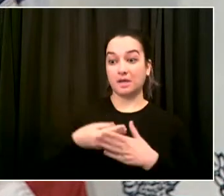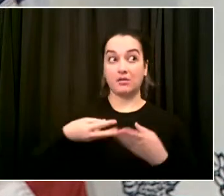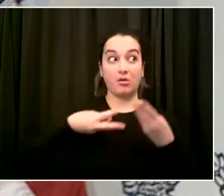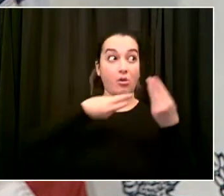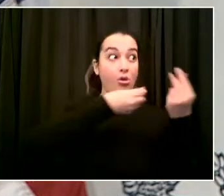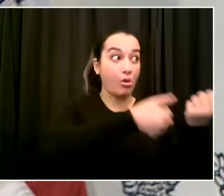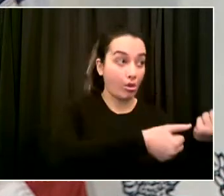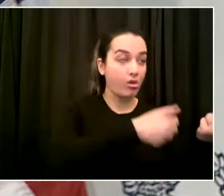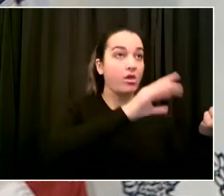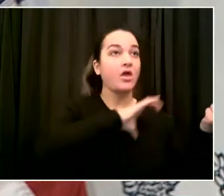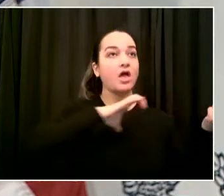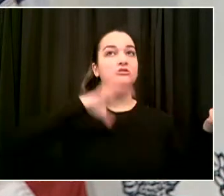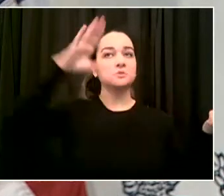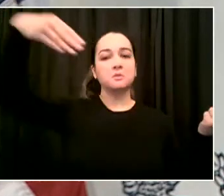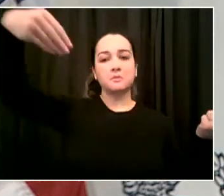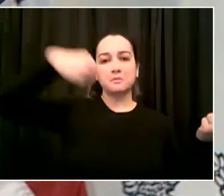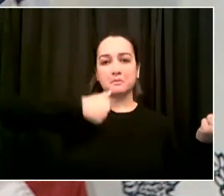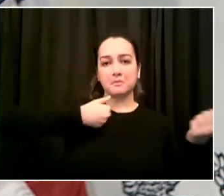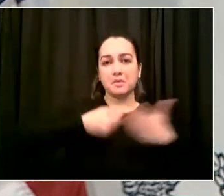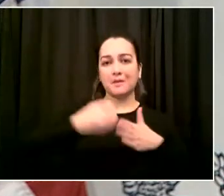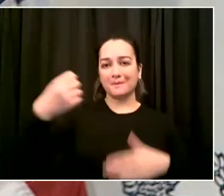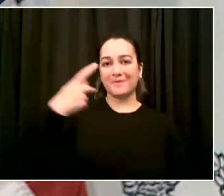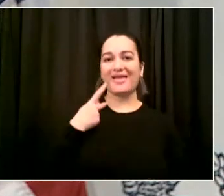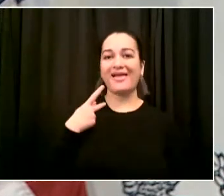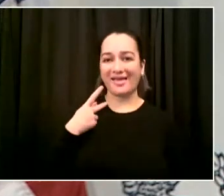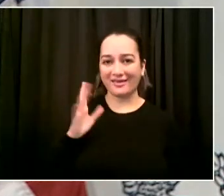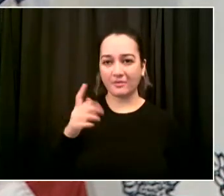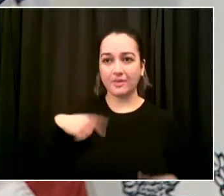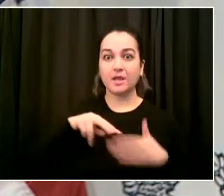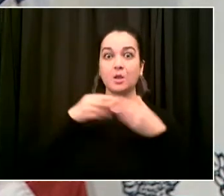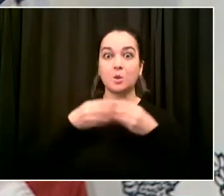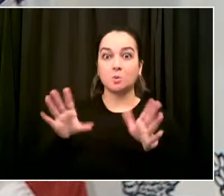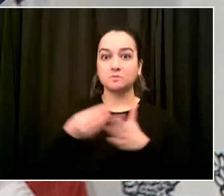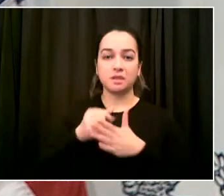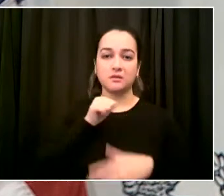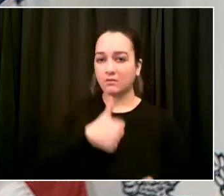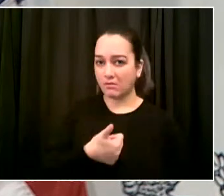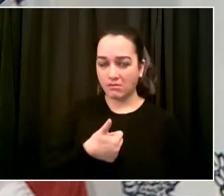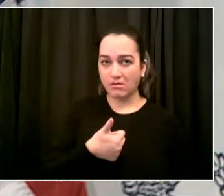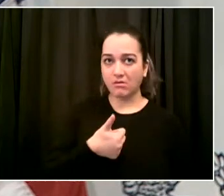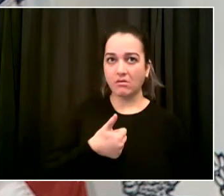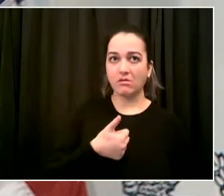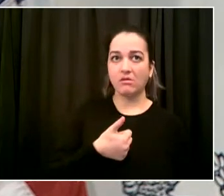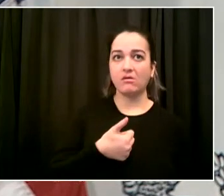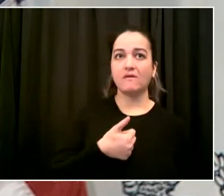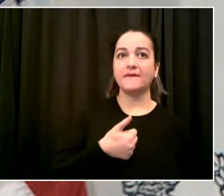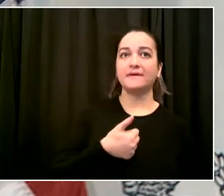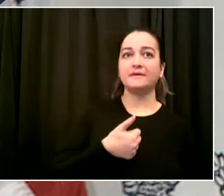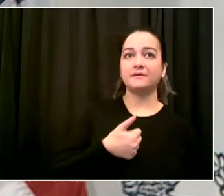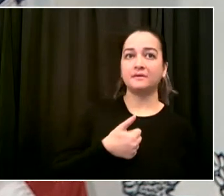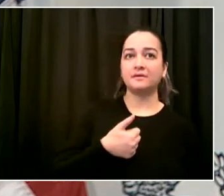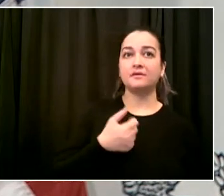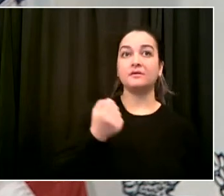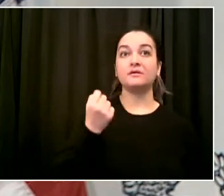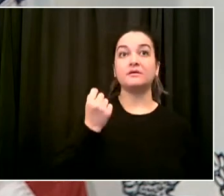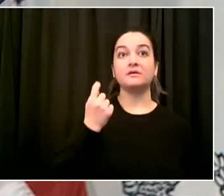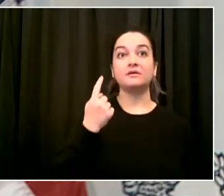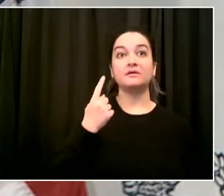COSTS. THAT WAS AT A TIME WHEN WE THOUGHT THAT